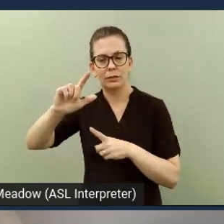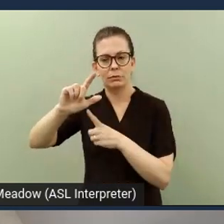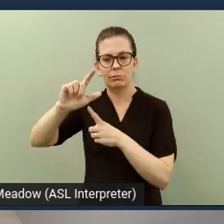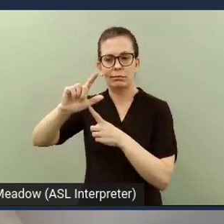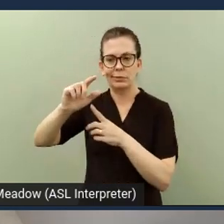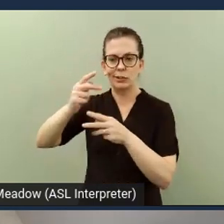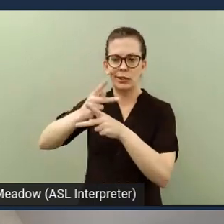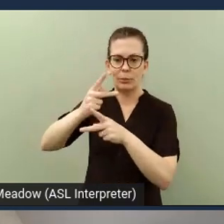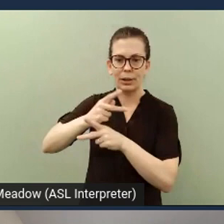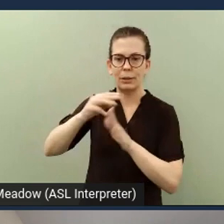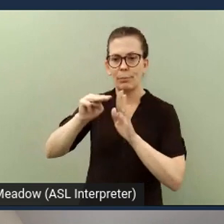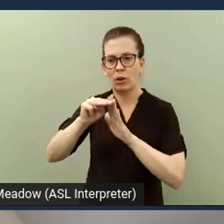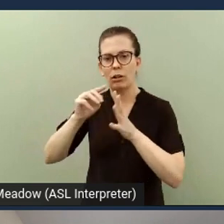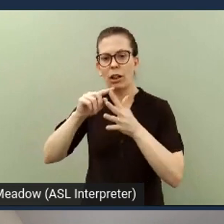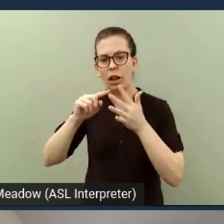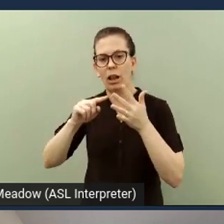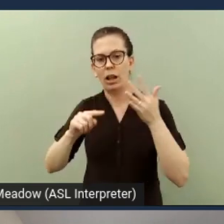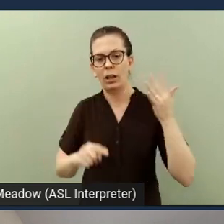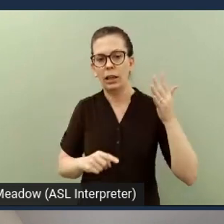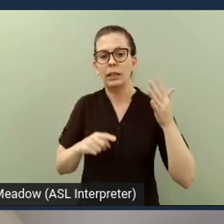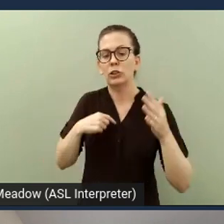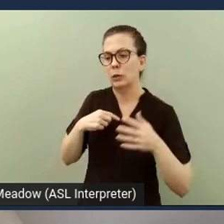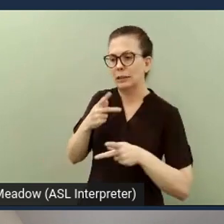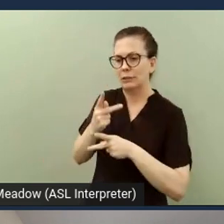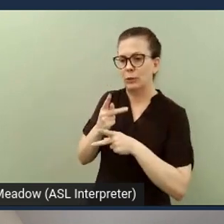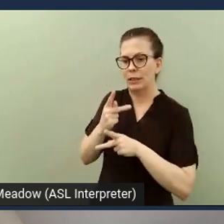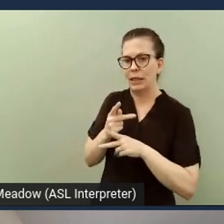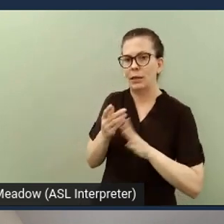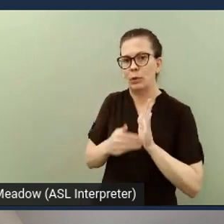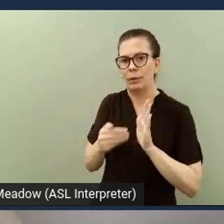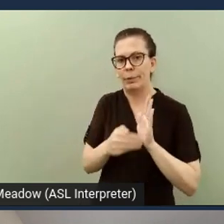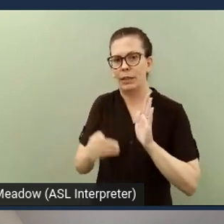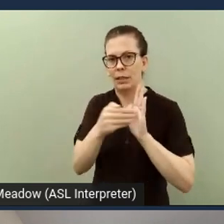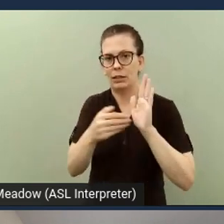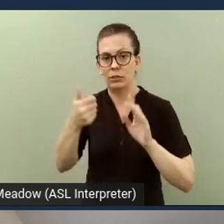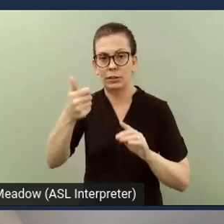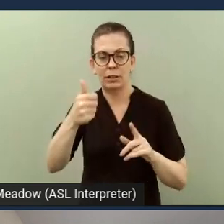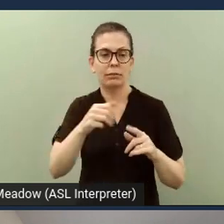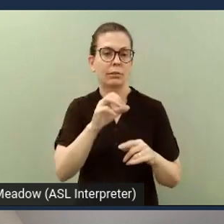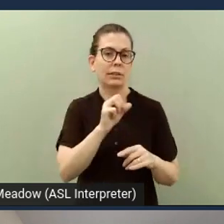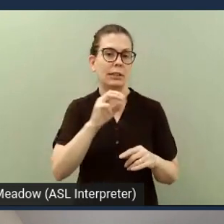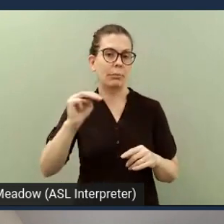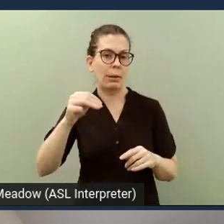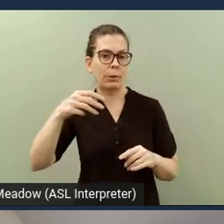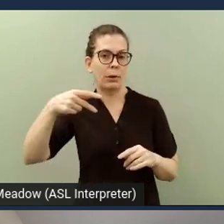and models and all those things and you need to keep on repeating yourself, SageMaker Pipelines are definitely the solution for you,